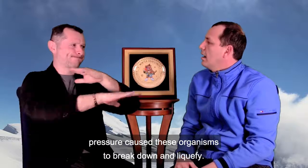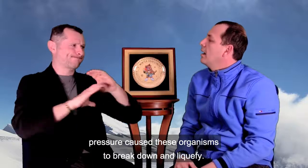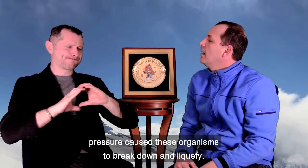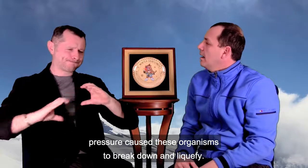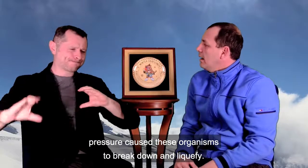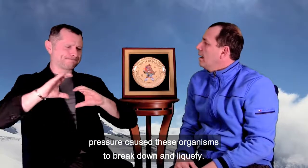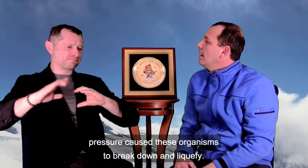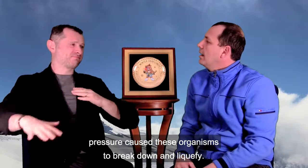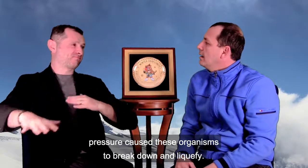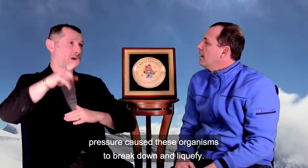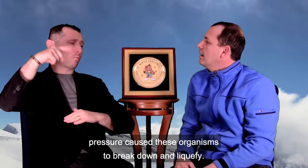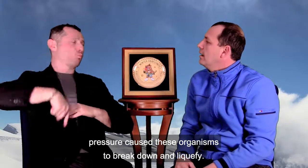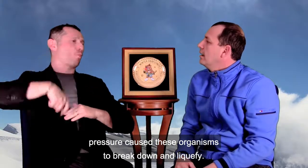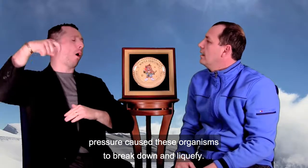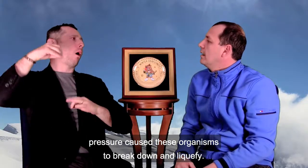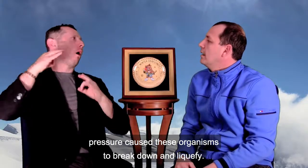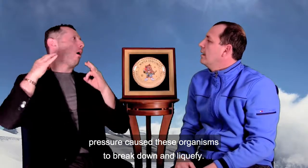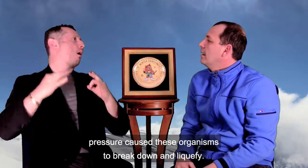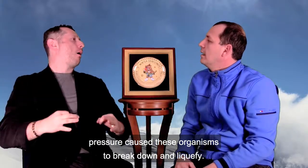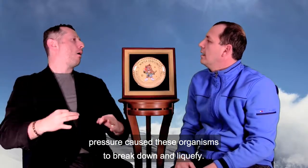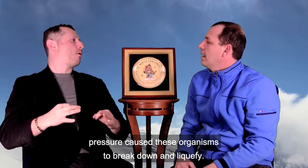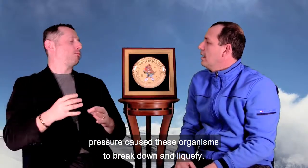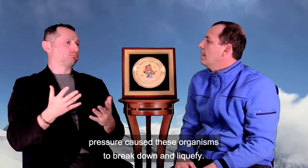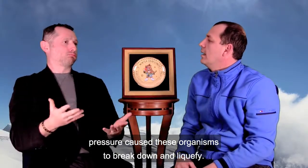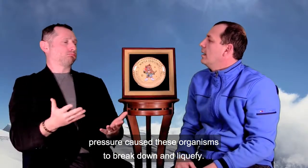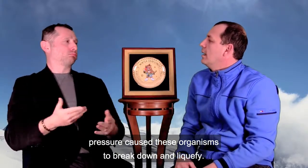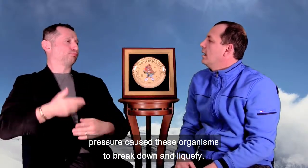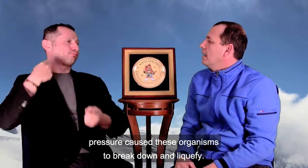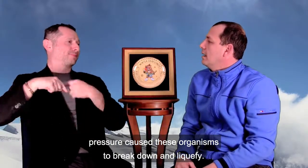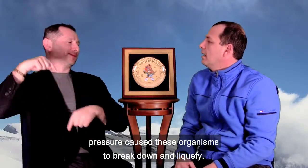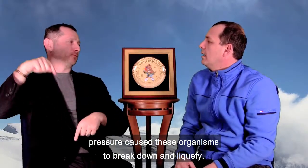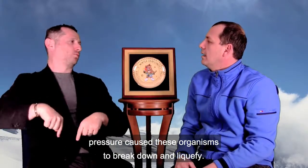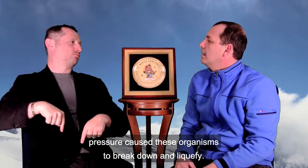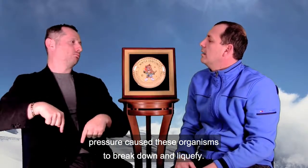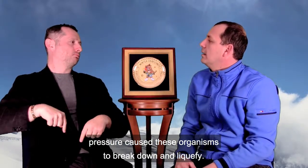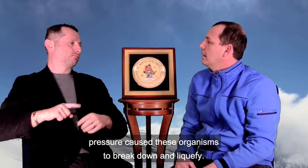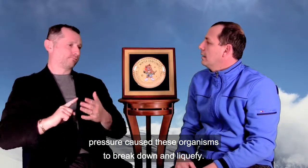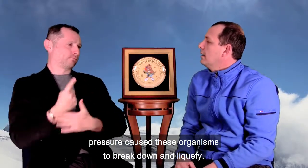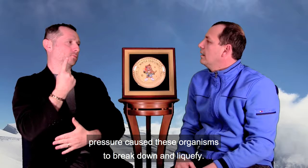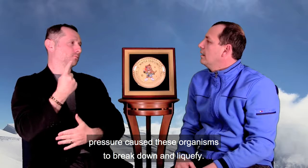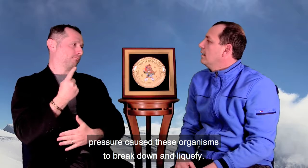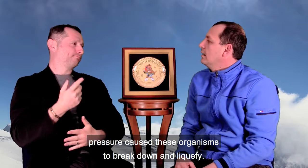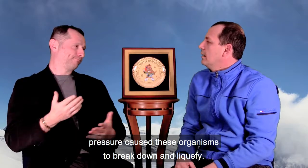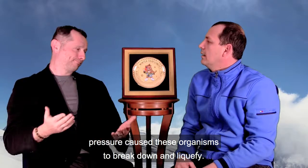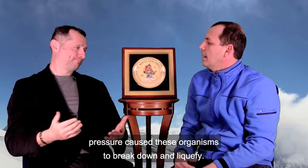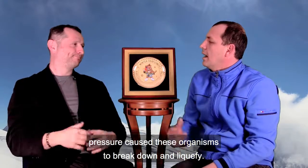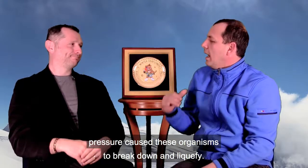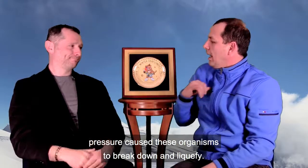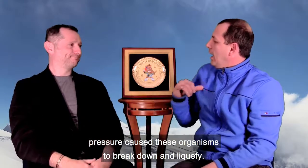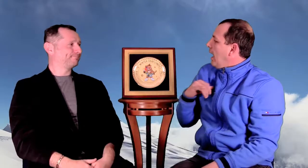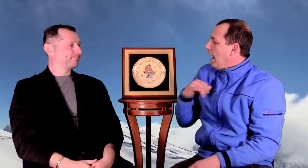pressure caused these organisms to break down and liquefy.